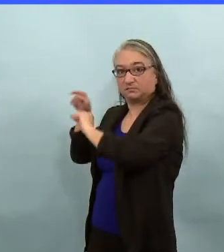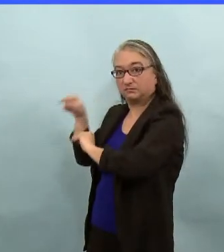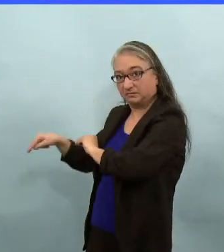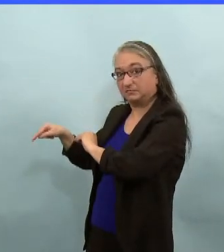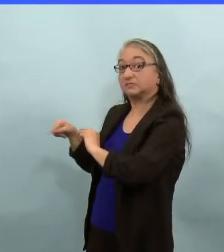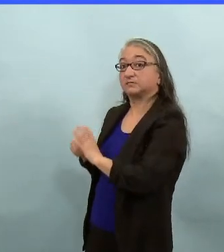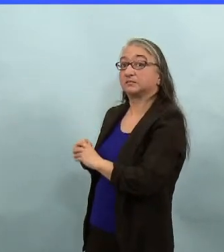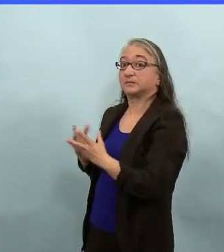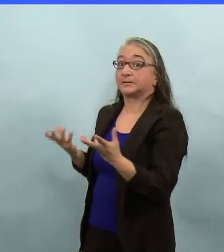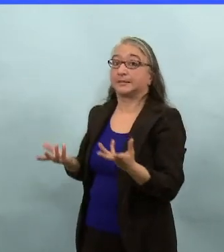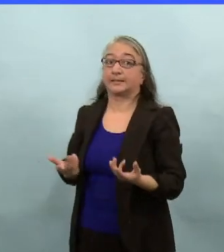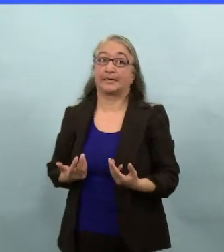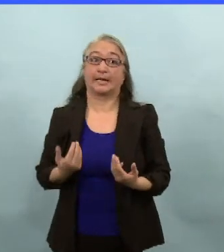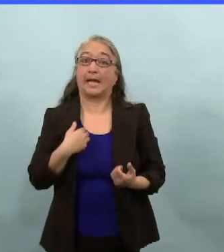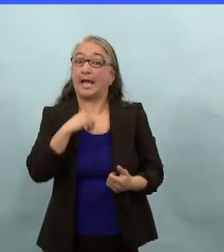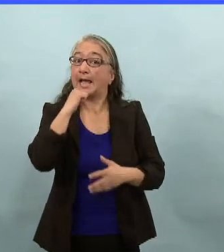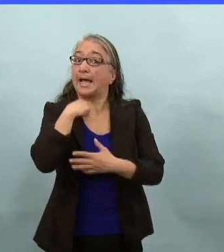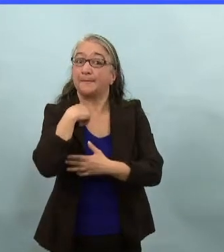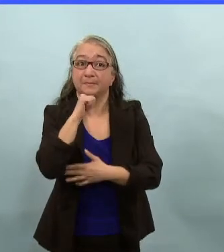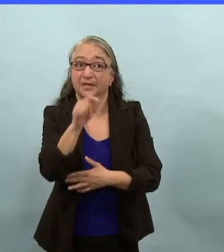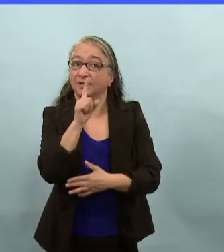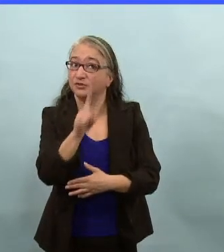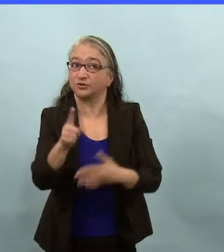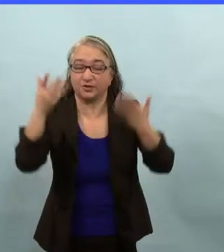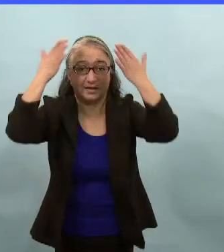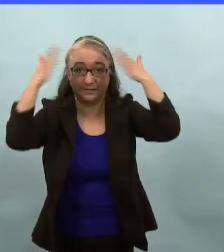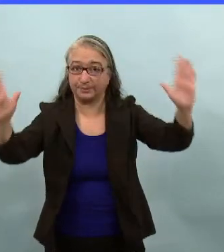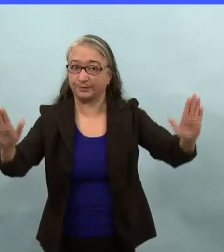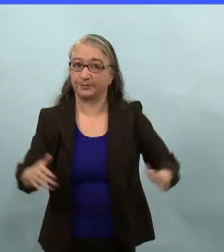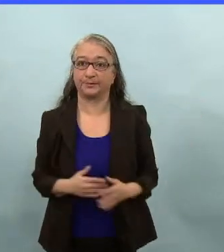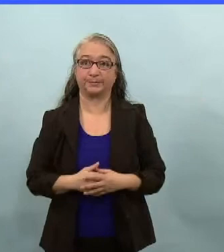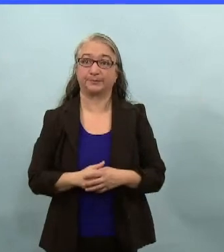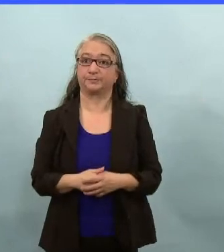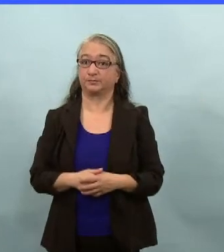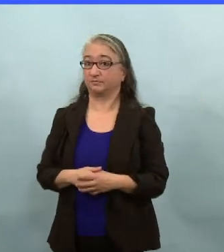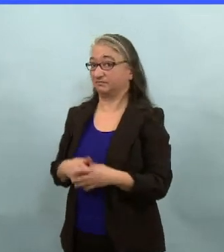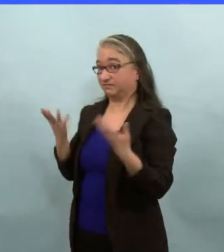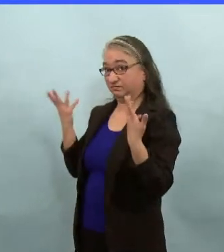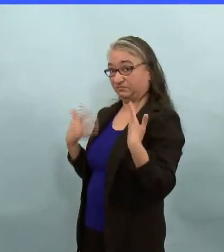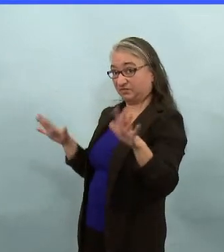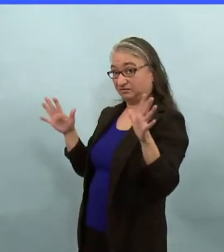that information from sharing that today have you been briefed on that today or yesterday